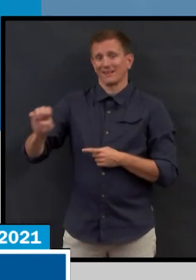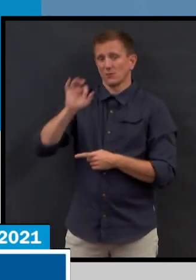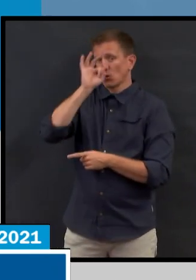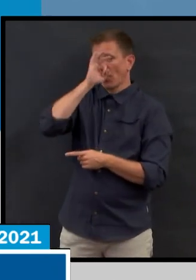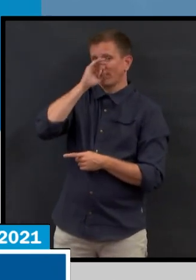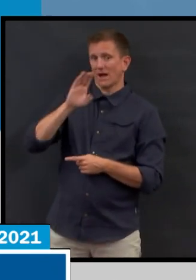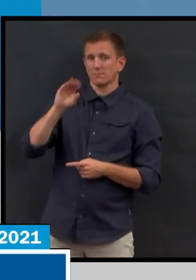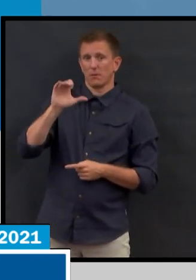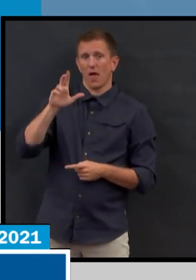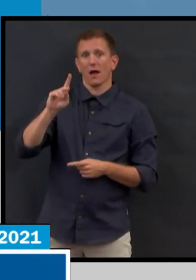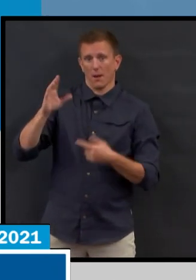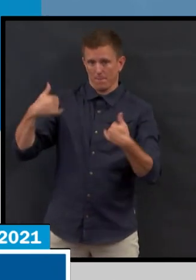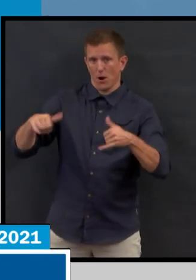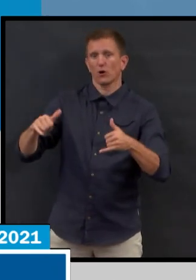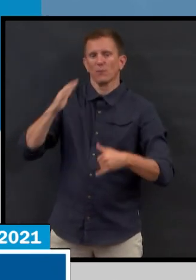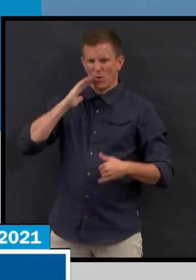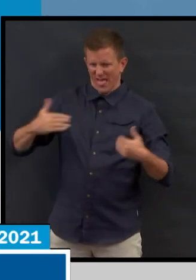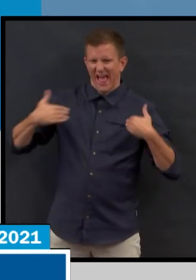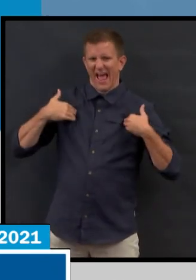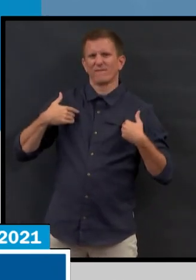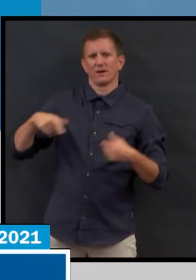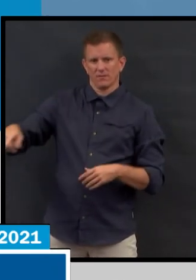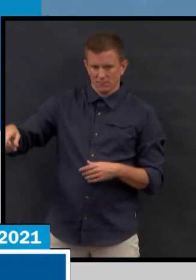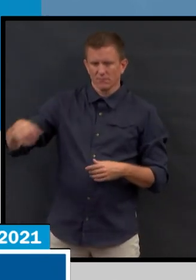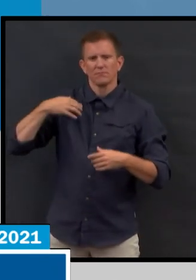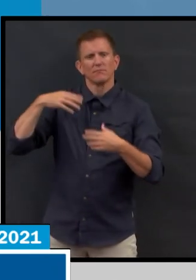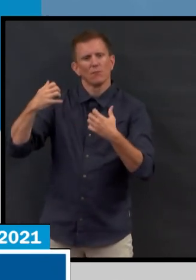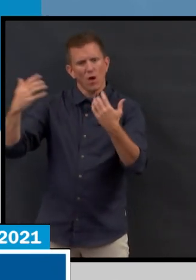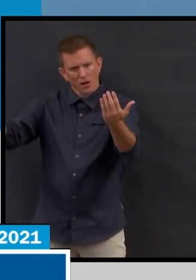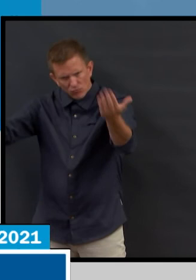want you to come hang out with neighbors enjoy free food entertainment and learn about hidden